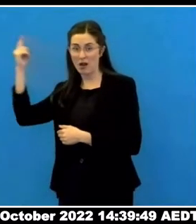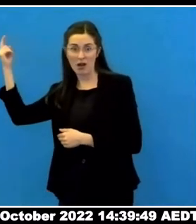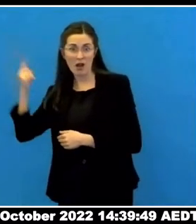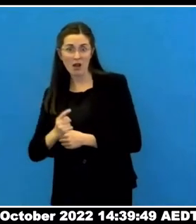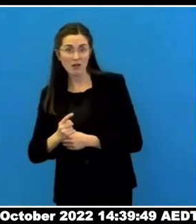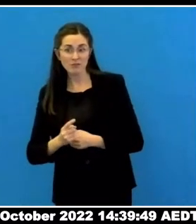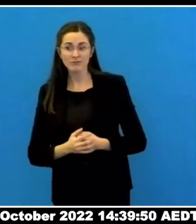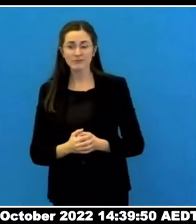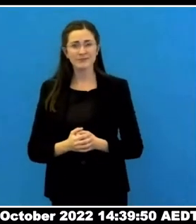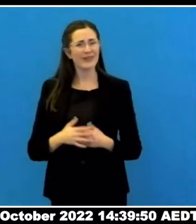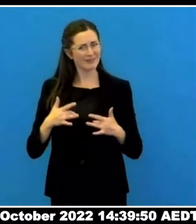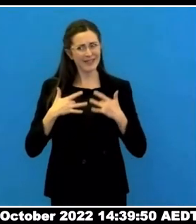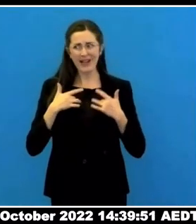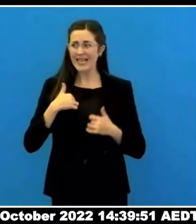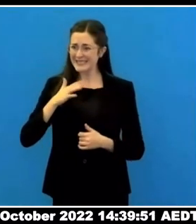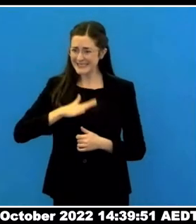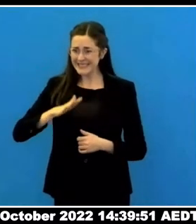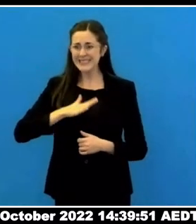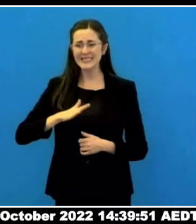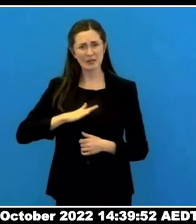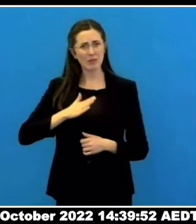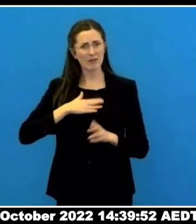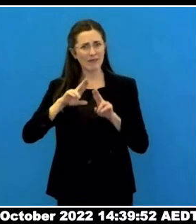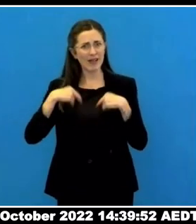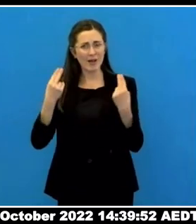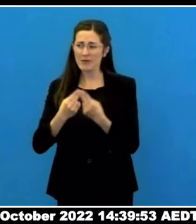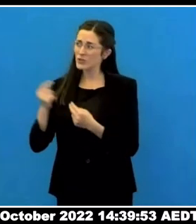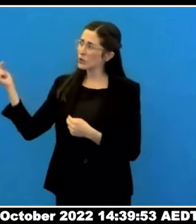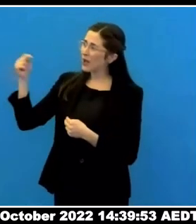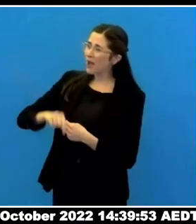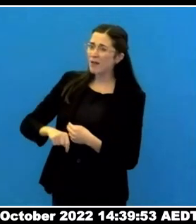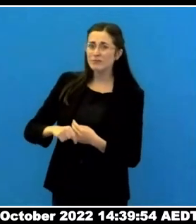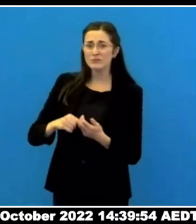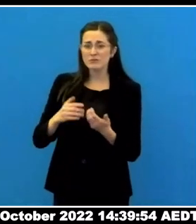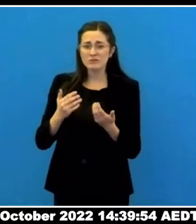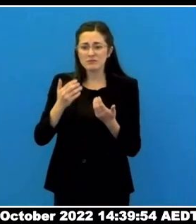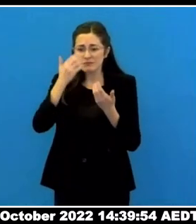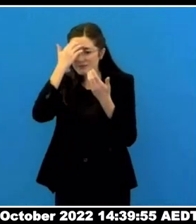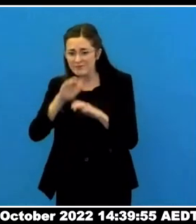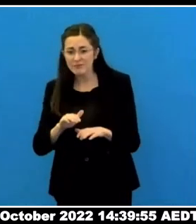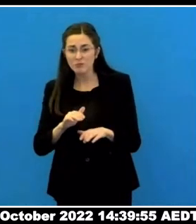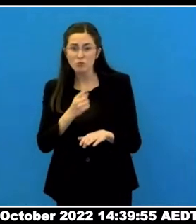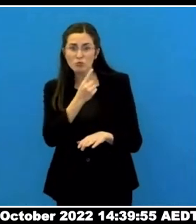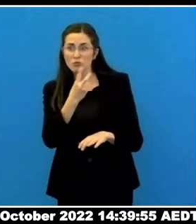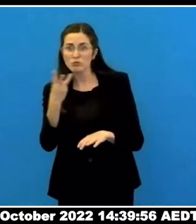I feel like I need my family to at least come and stay with us for three weeks or a month.